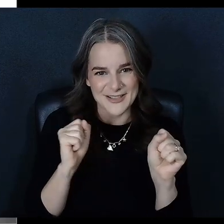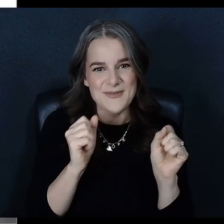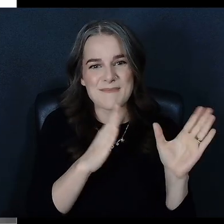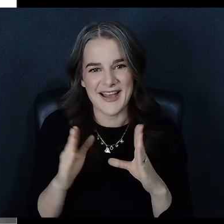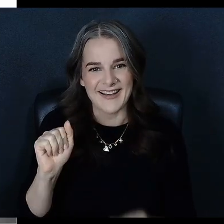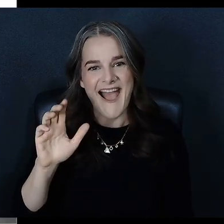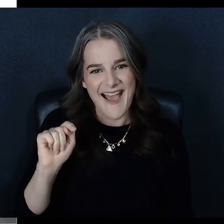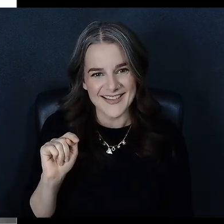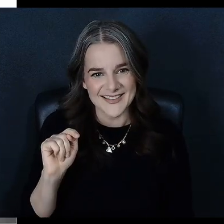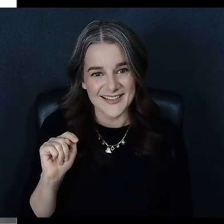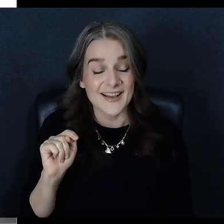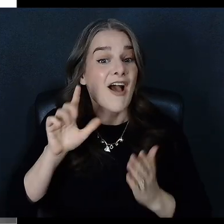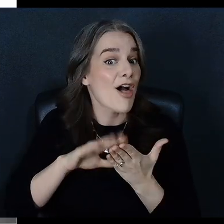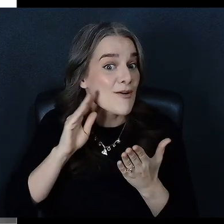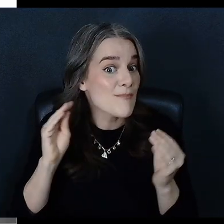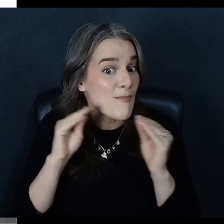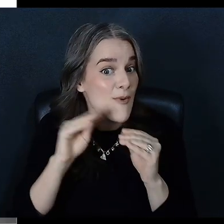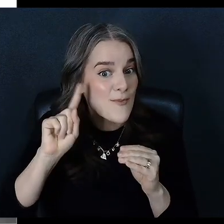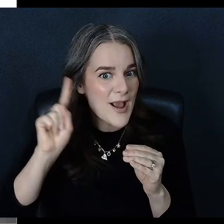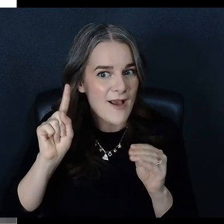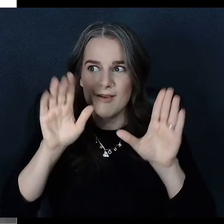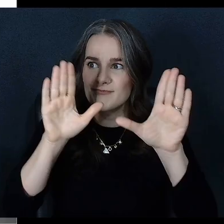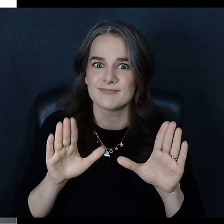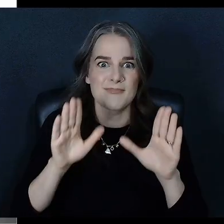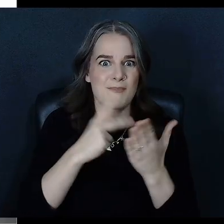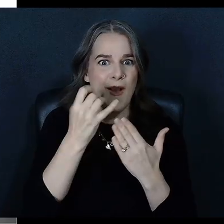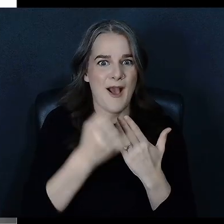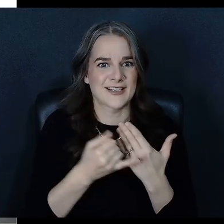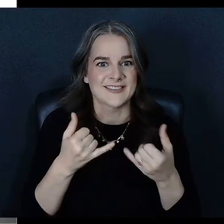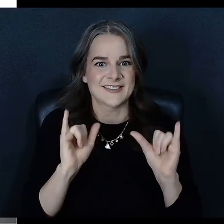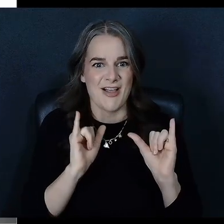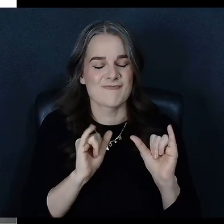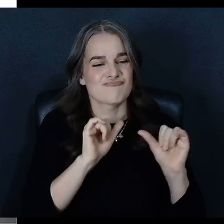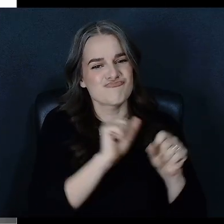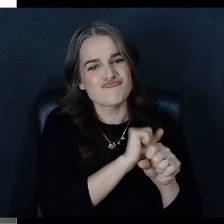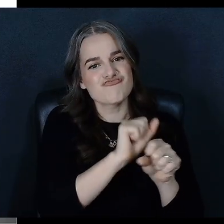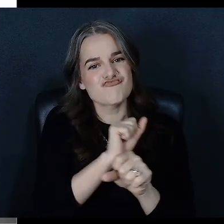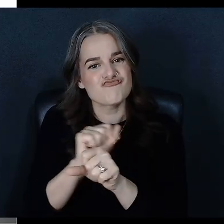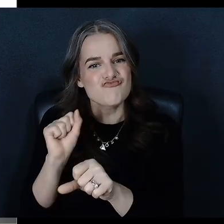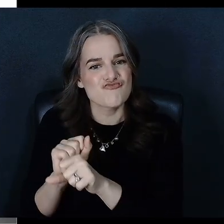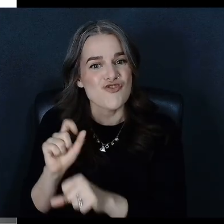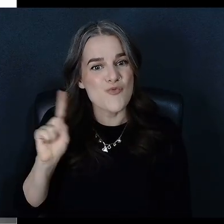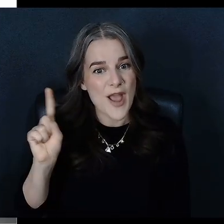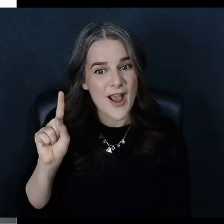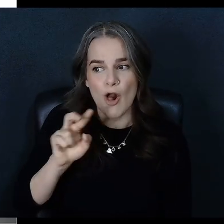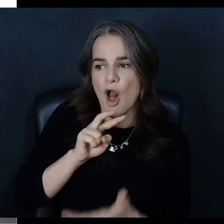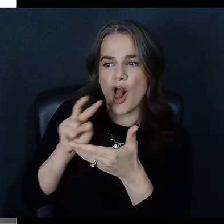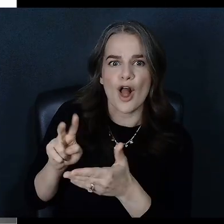Program and the fantastic projects that we're still working on with the link in the chat. That information will also be sent to you